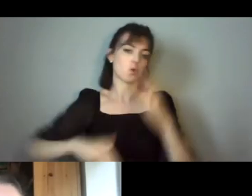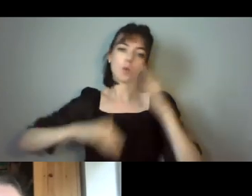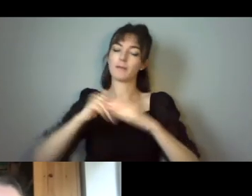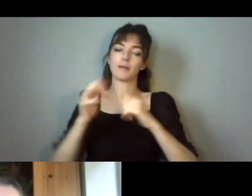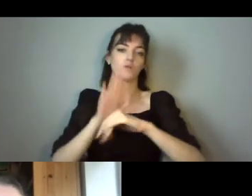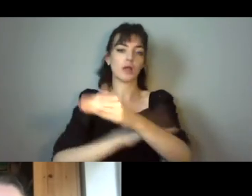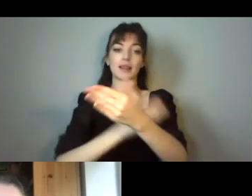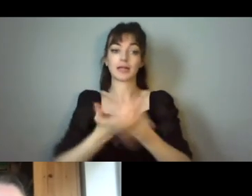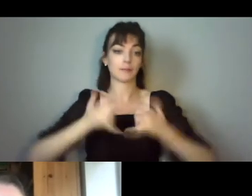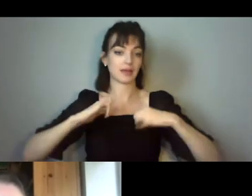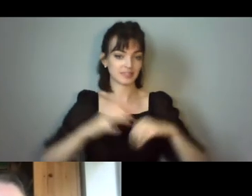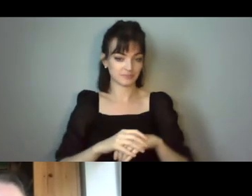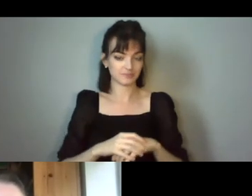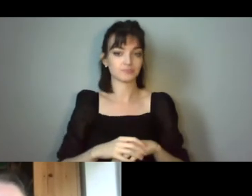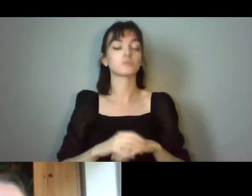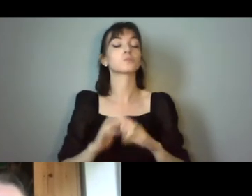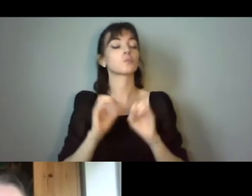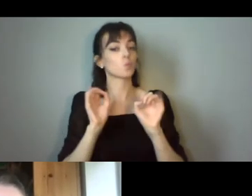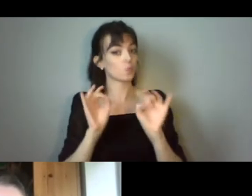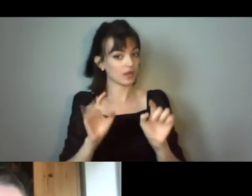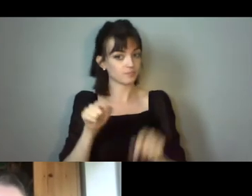of a legal capacity. >>: And a related question then